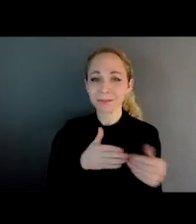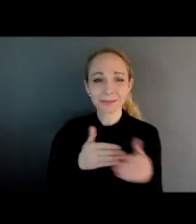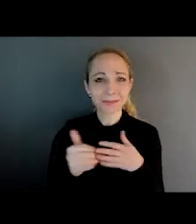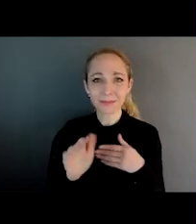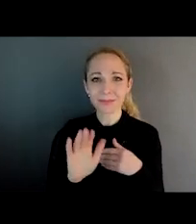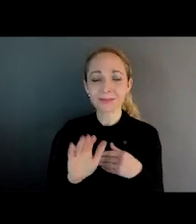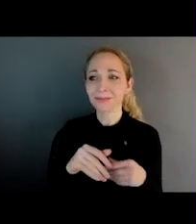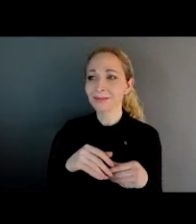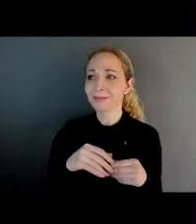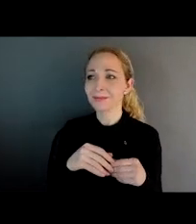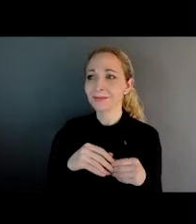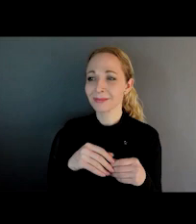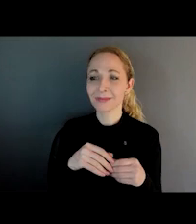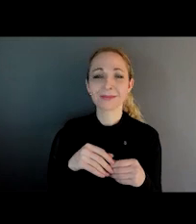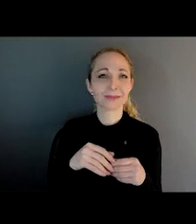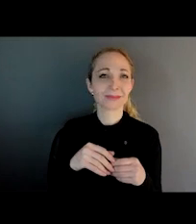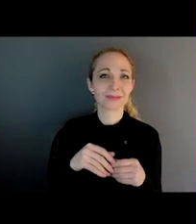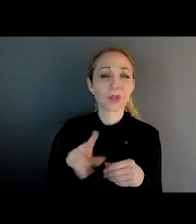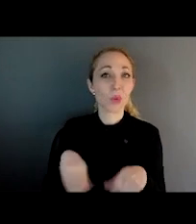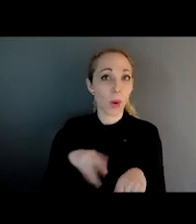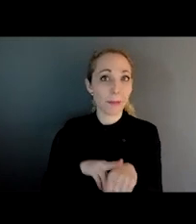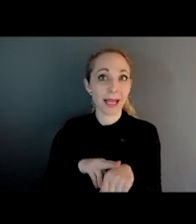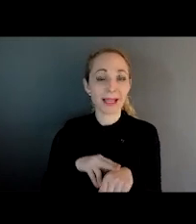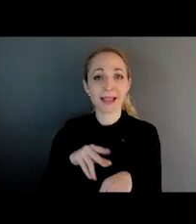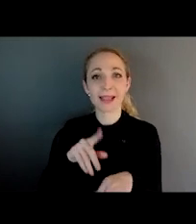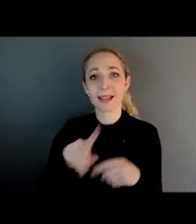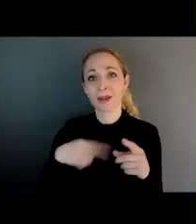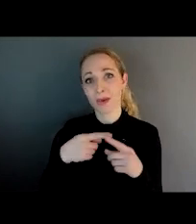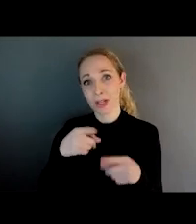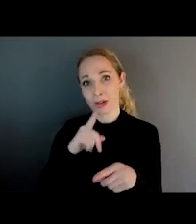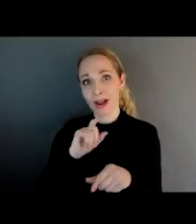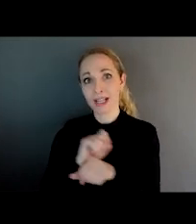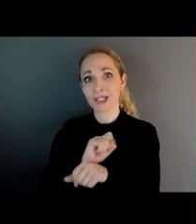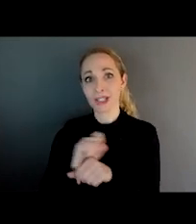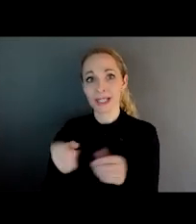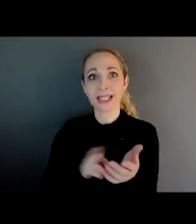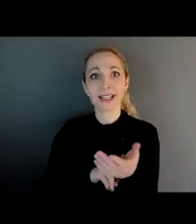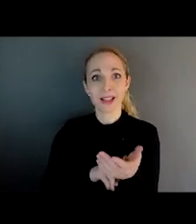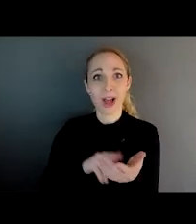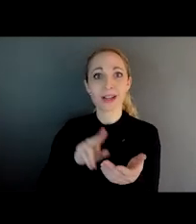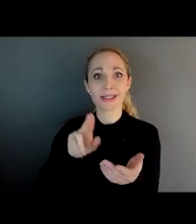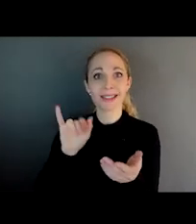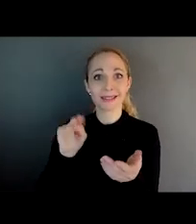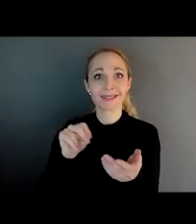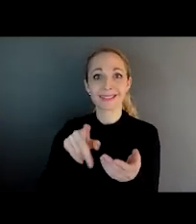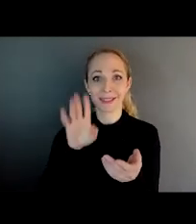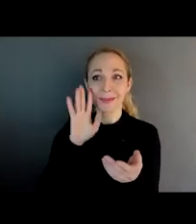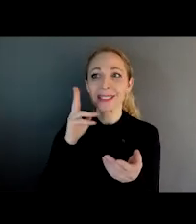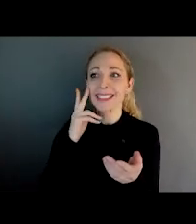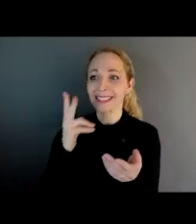LOOKS CORRECT. ANYWAYS, NORMALLY WHEN YOU ARE LOGGED IN, YOU WILL SEE